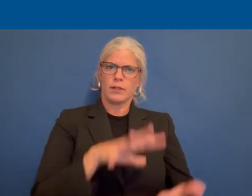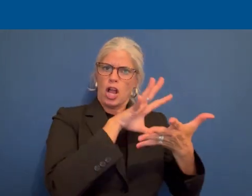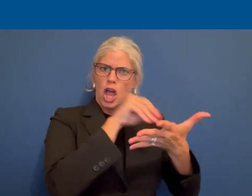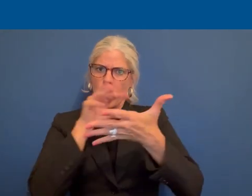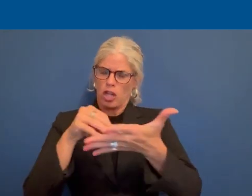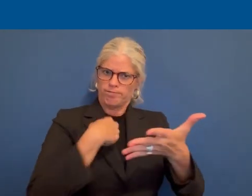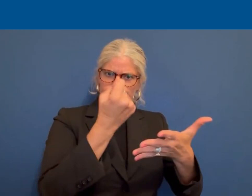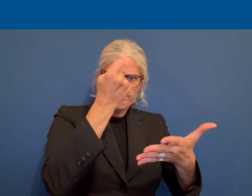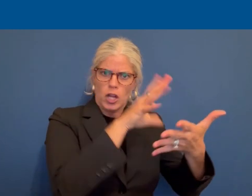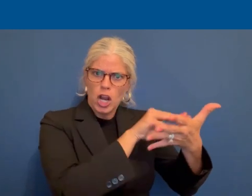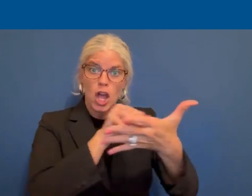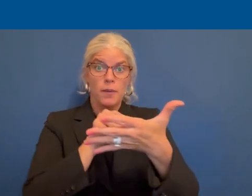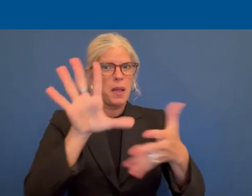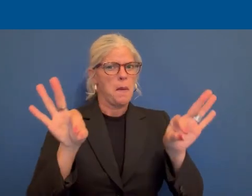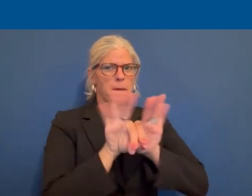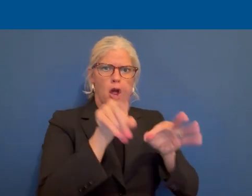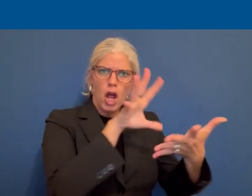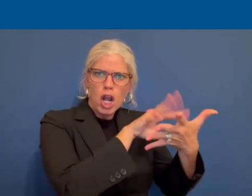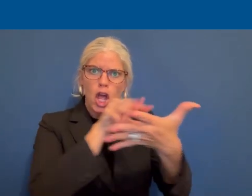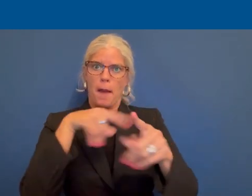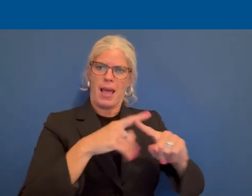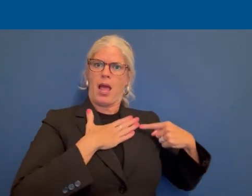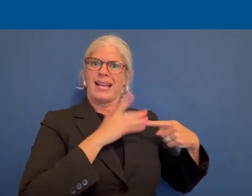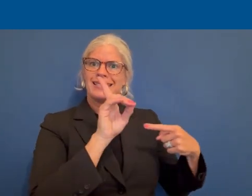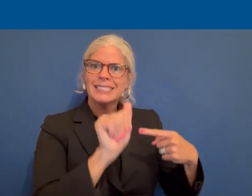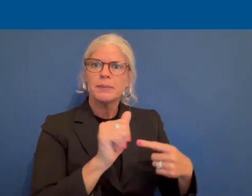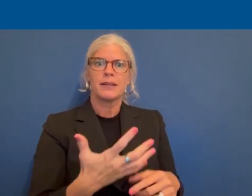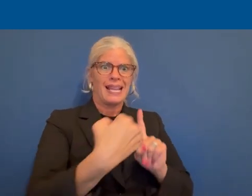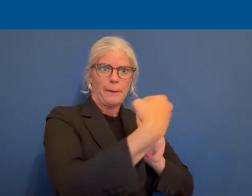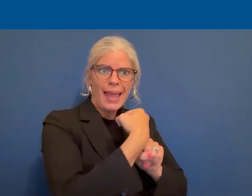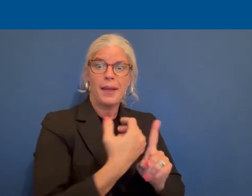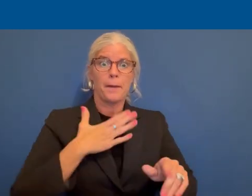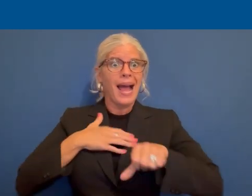Educate yourself. Educate yourself about your disability, and its impact on your abilities,